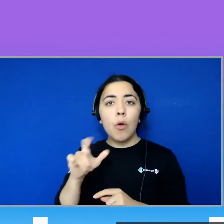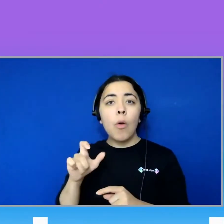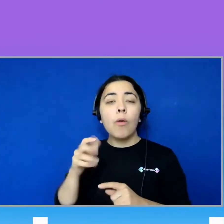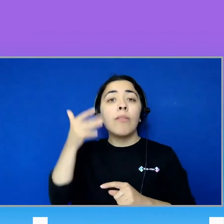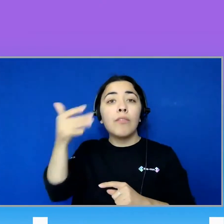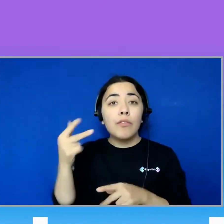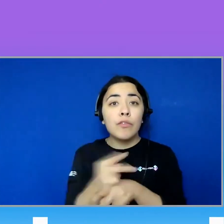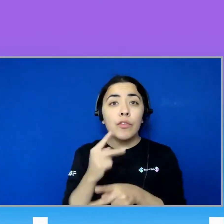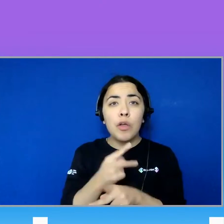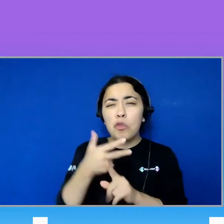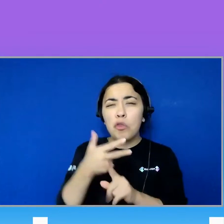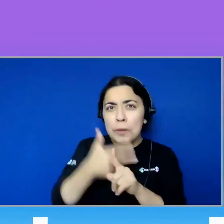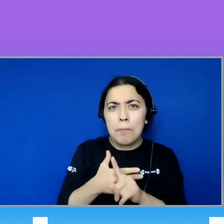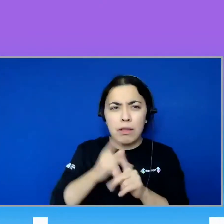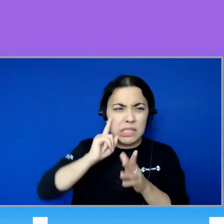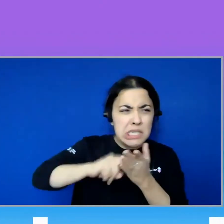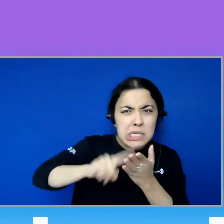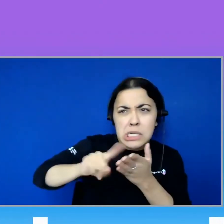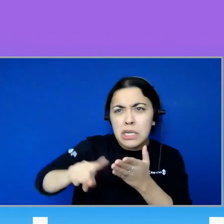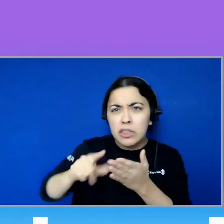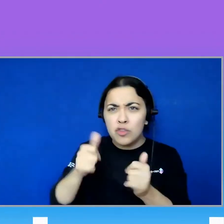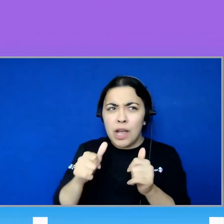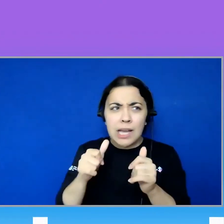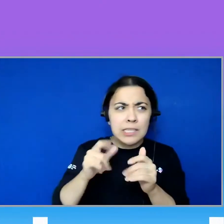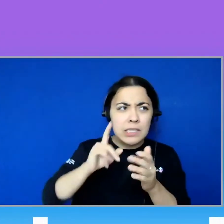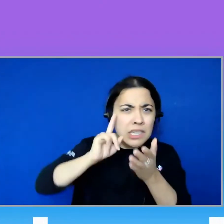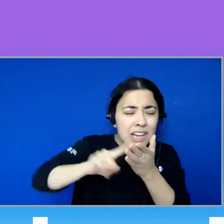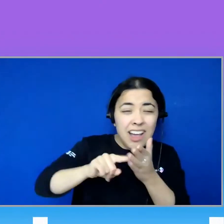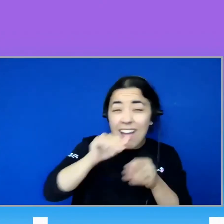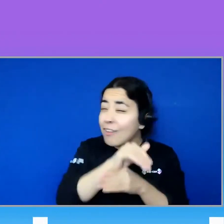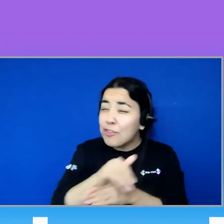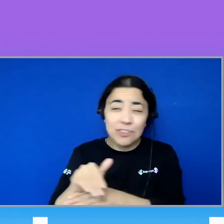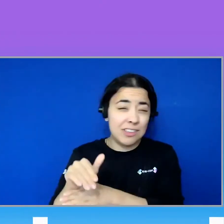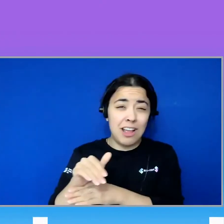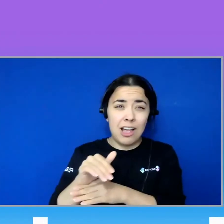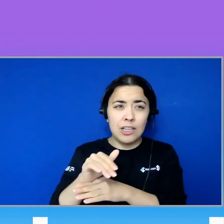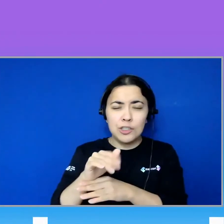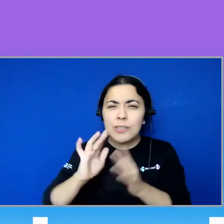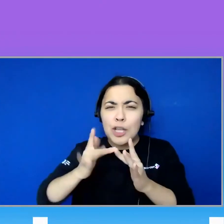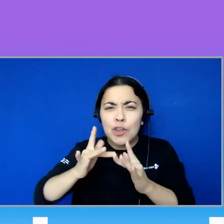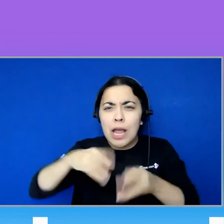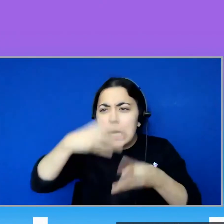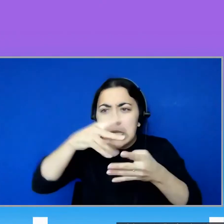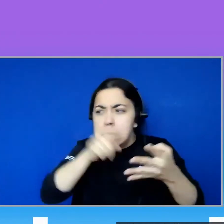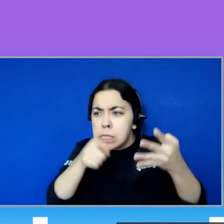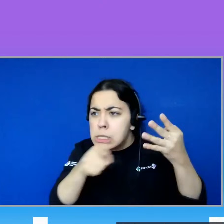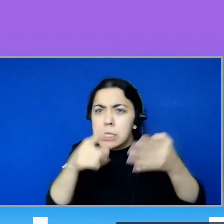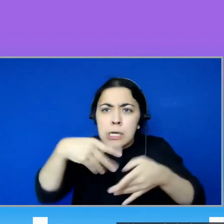eventually, after about three months of sleuthing every night